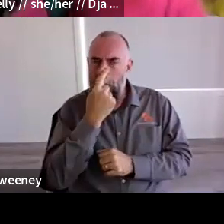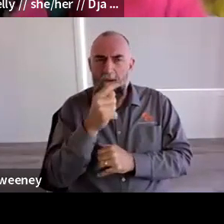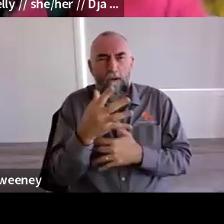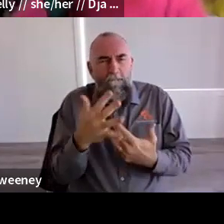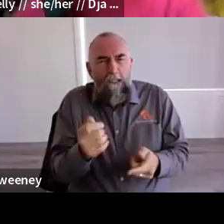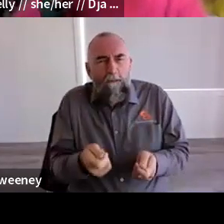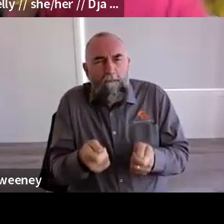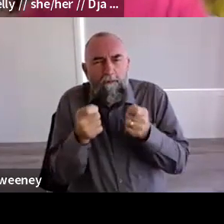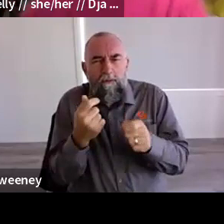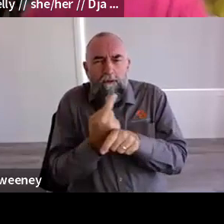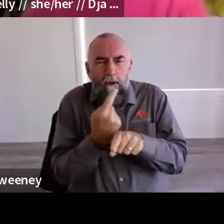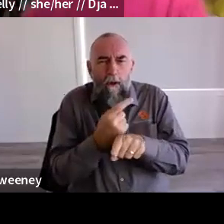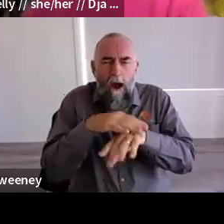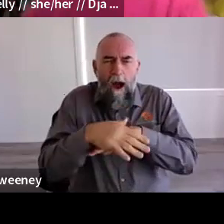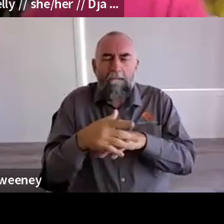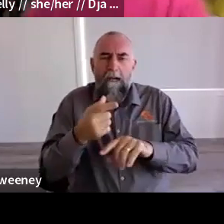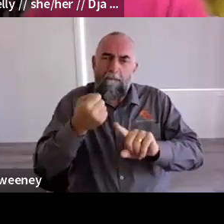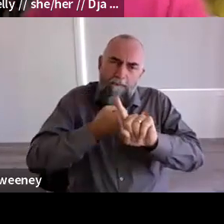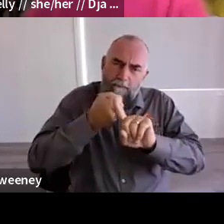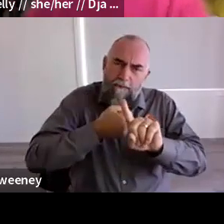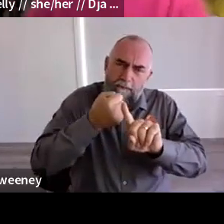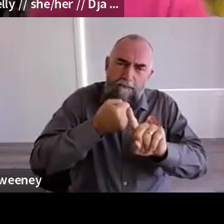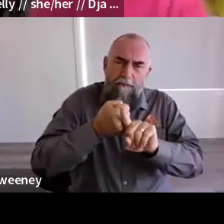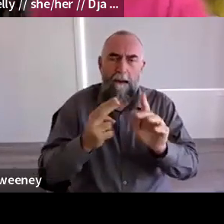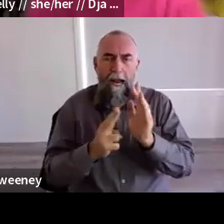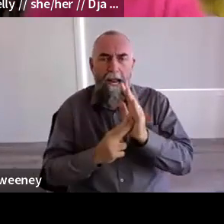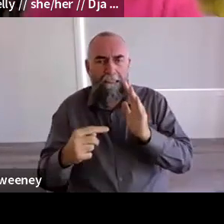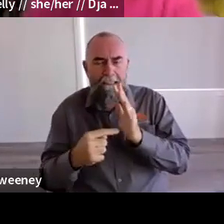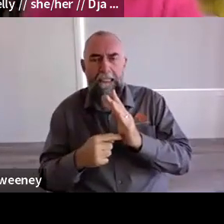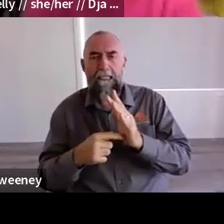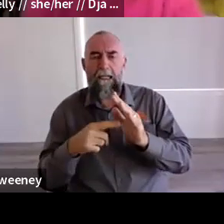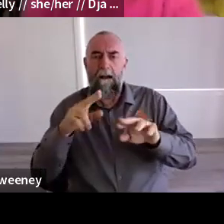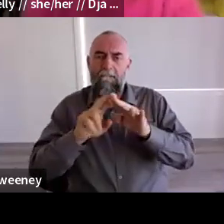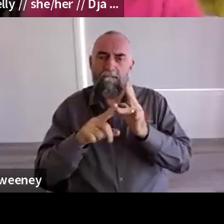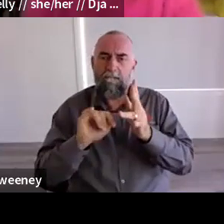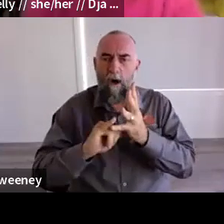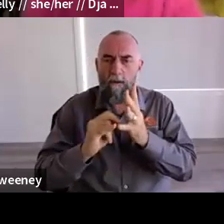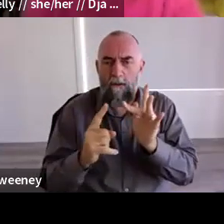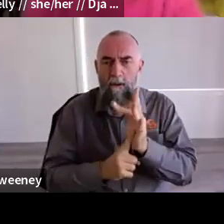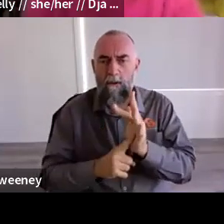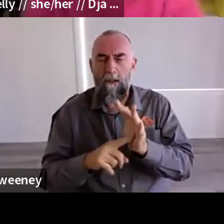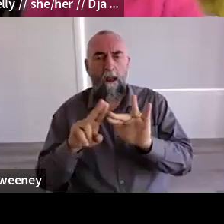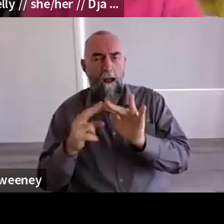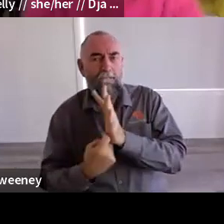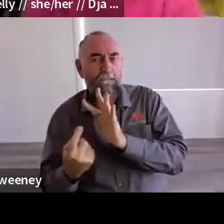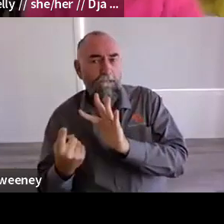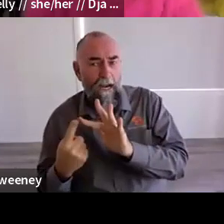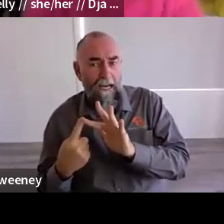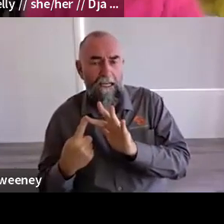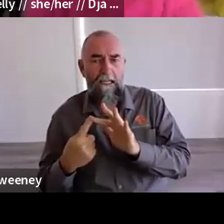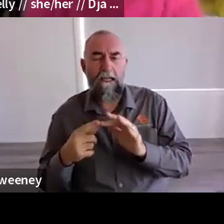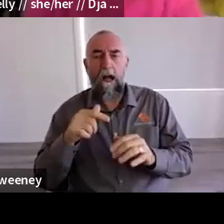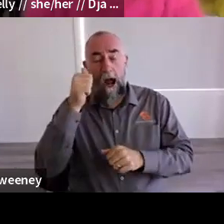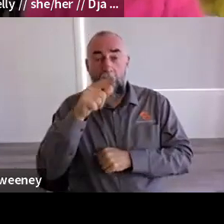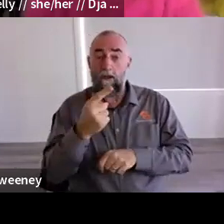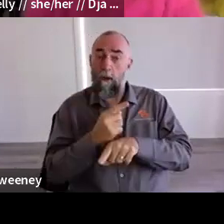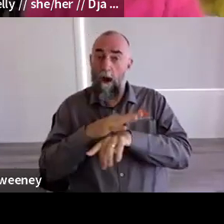particularly. And I mean - I would love to jump over to you, Marie, you were